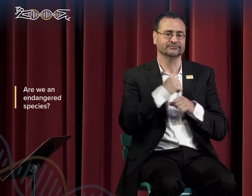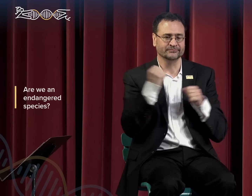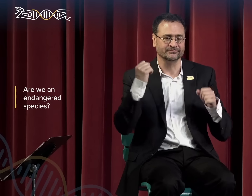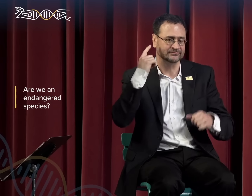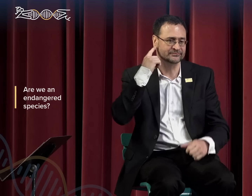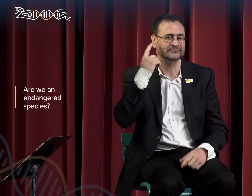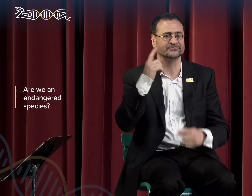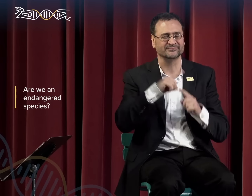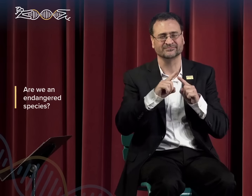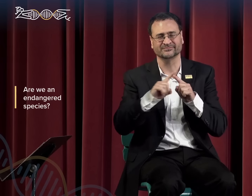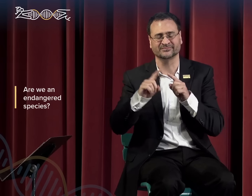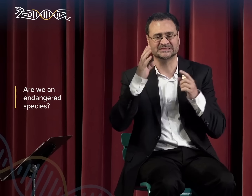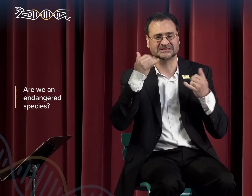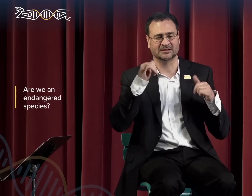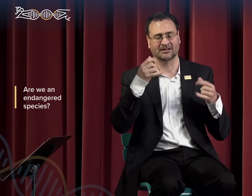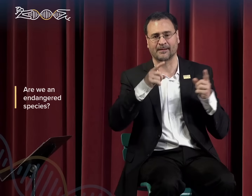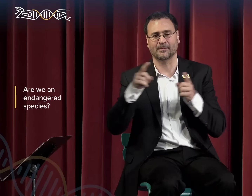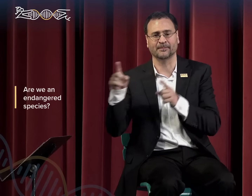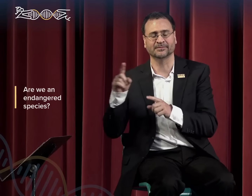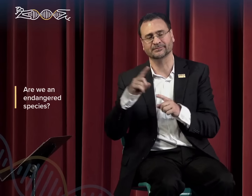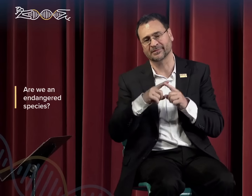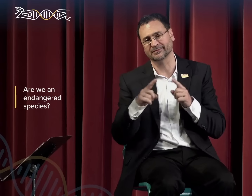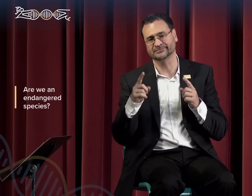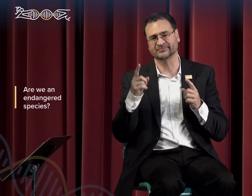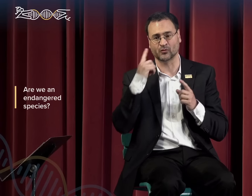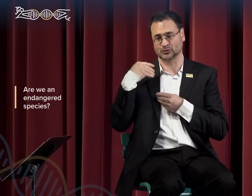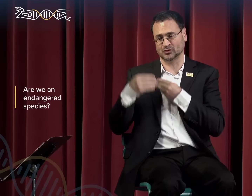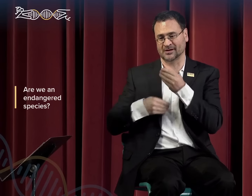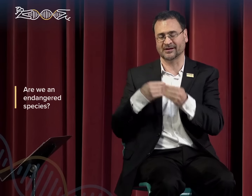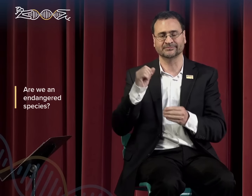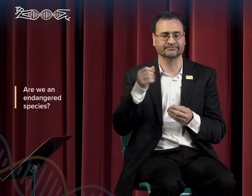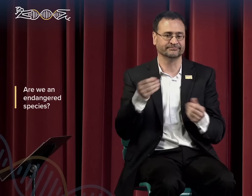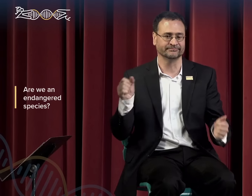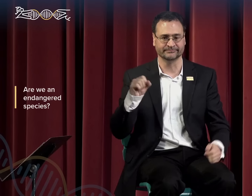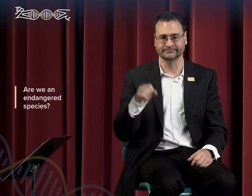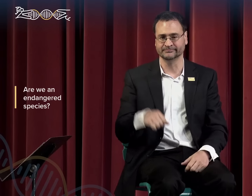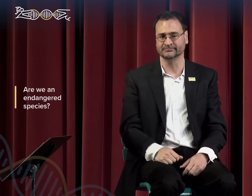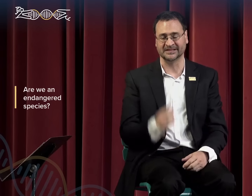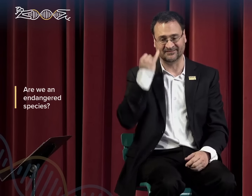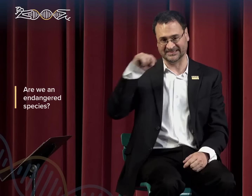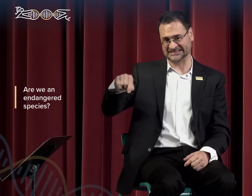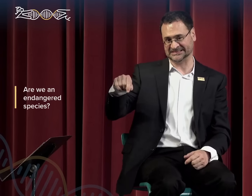still happen when it comes to science and therapies, but we have a long way